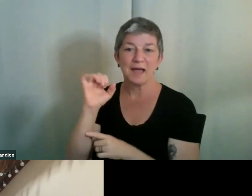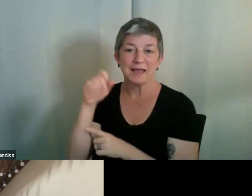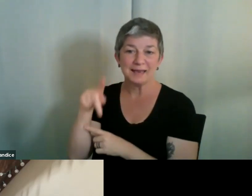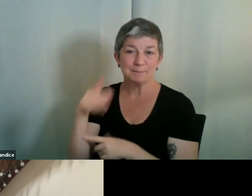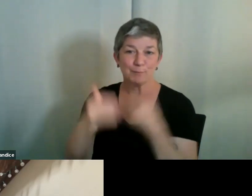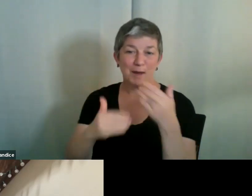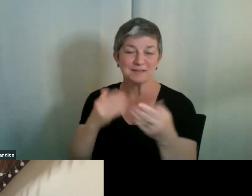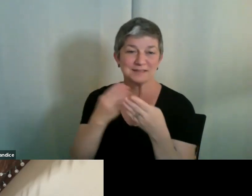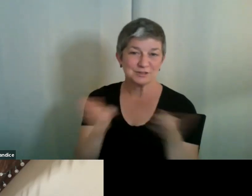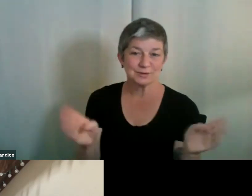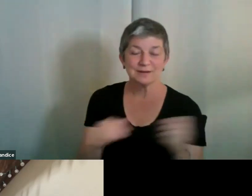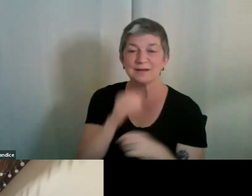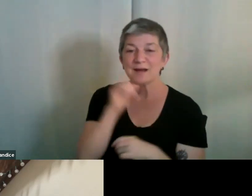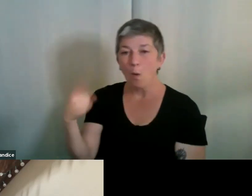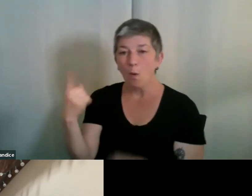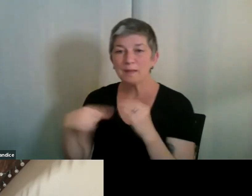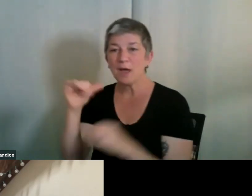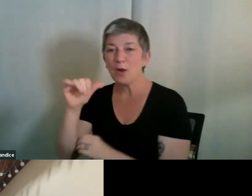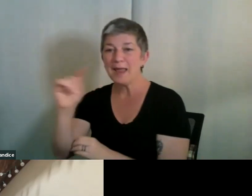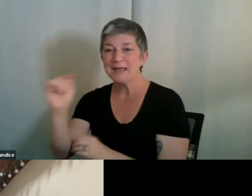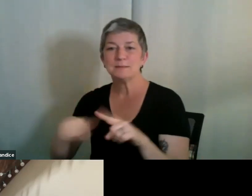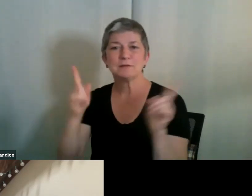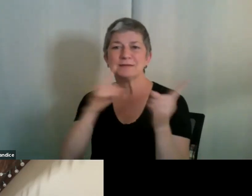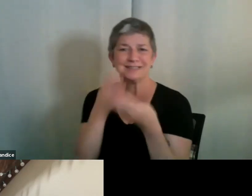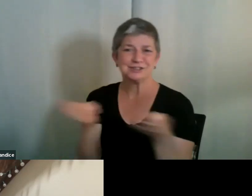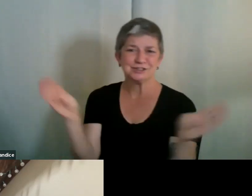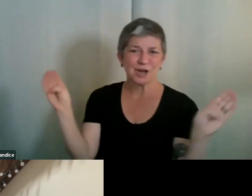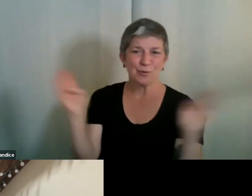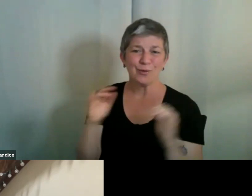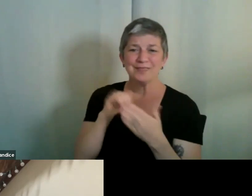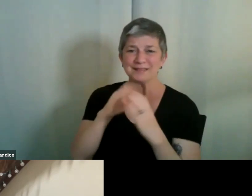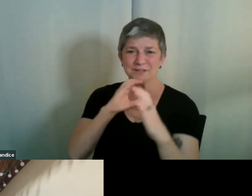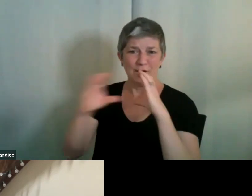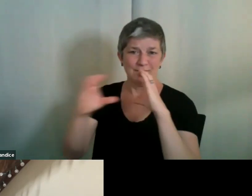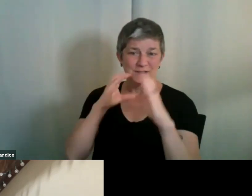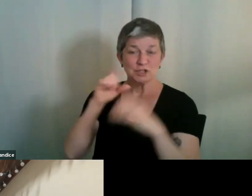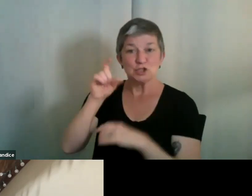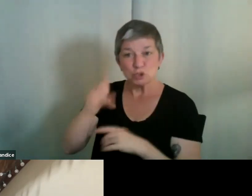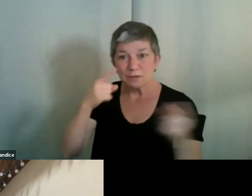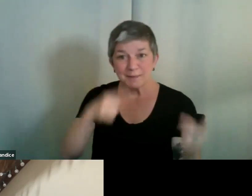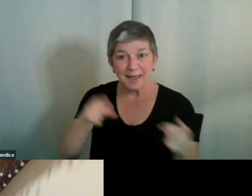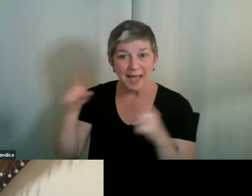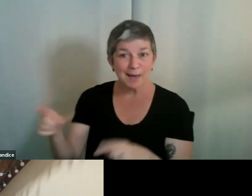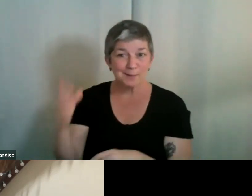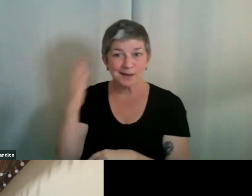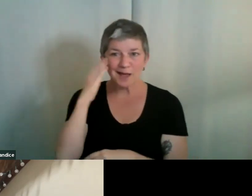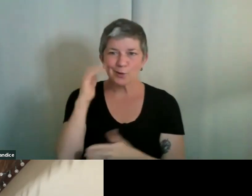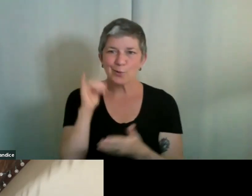necessarily at but just in general, these conversations should be happening. And I know there's just amazing